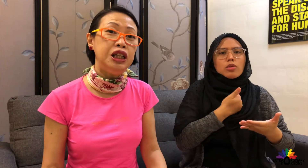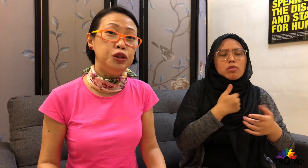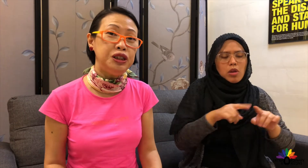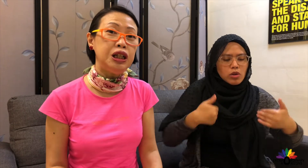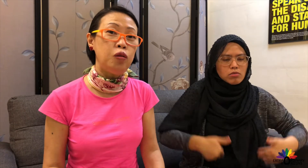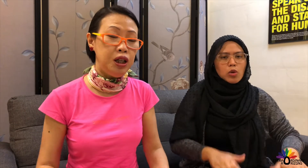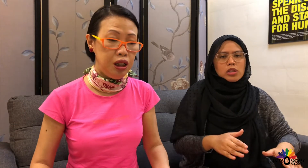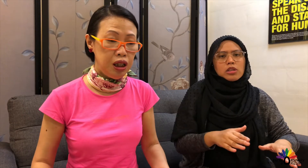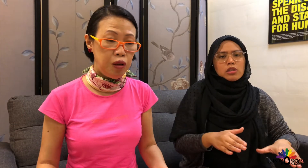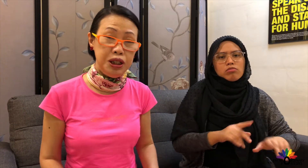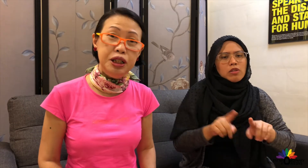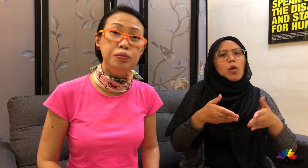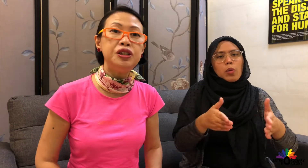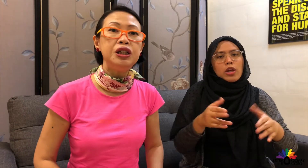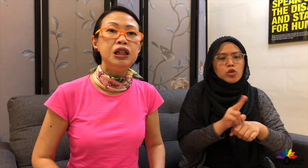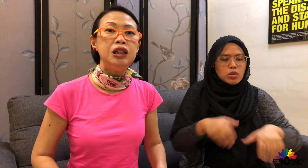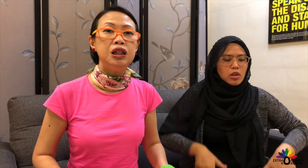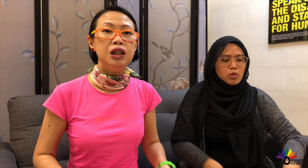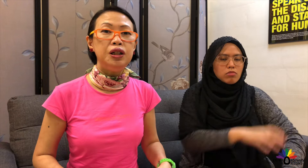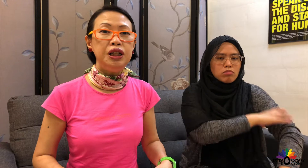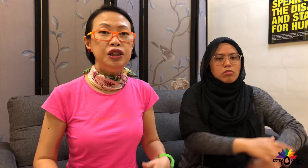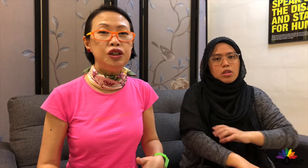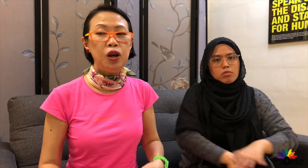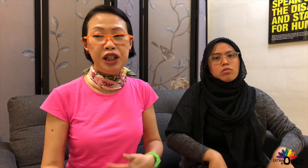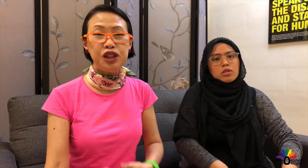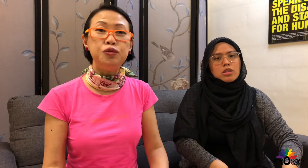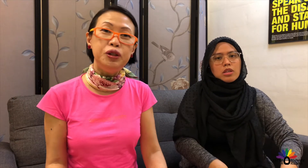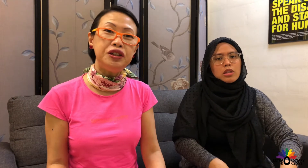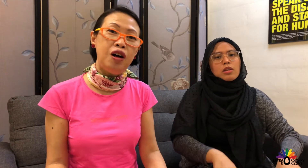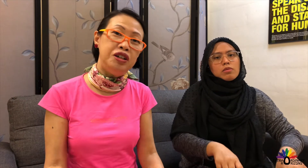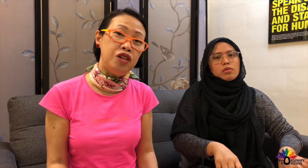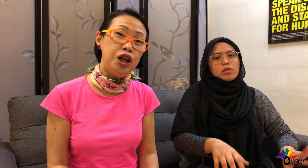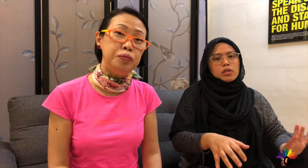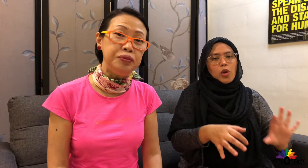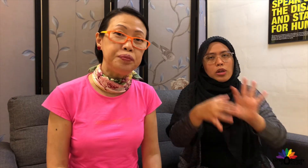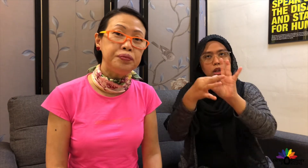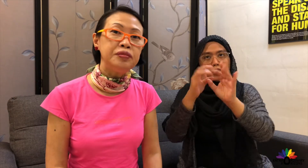and using our limbs in connection with our environment.